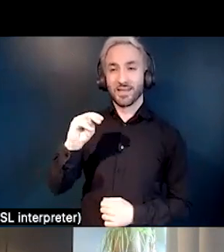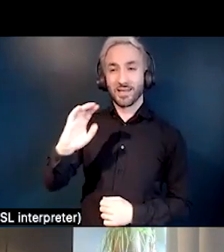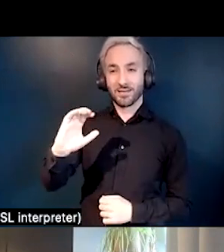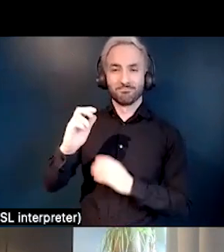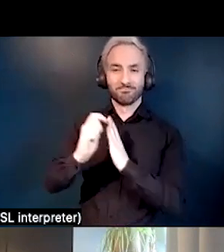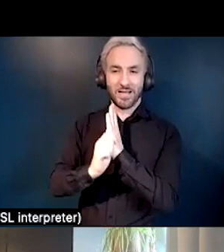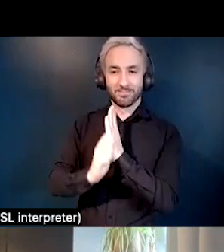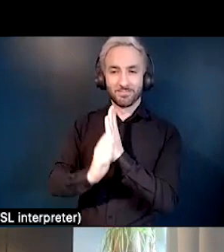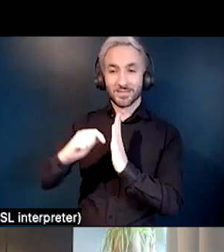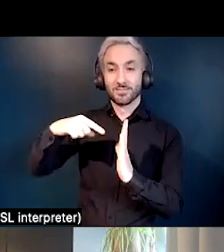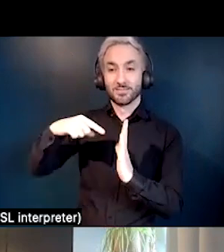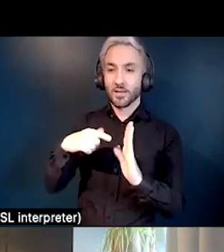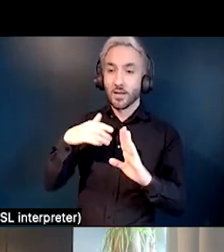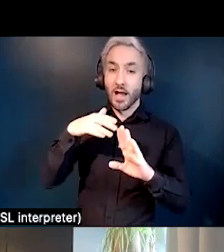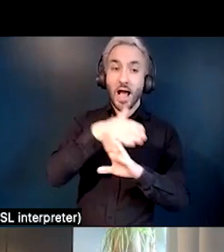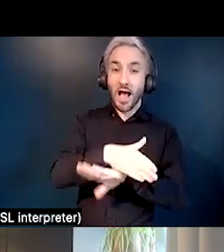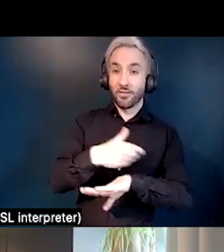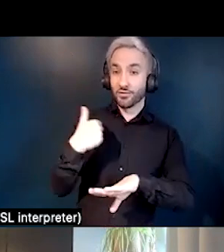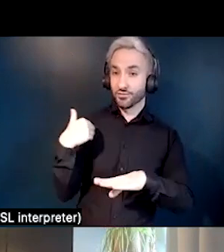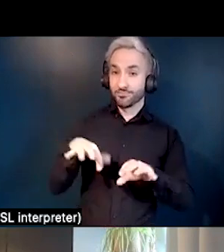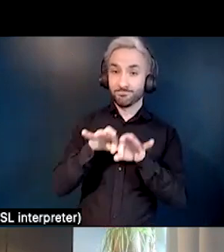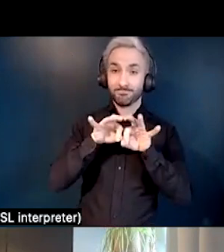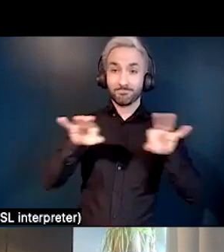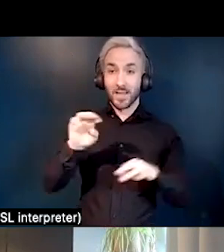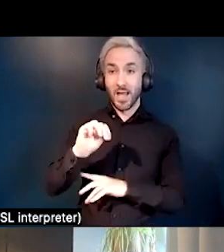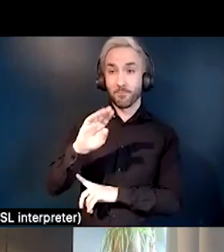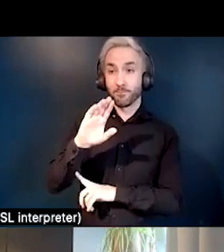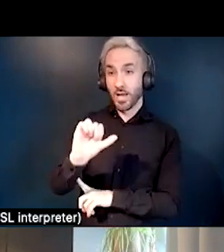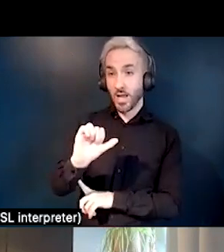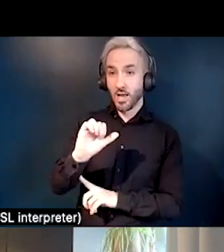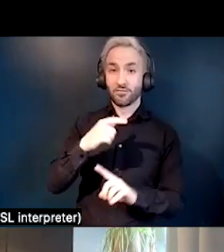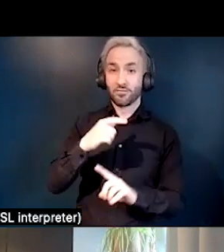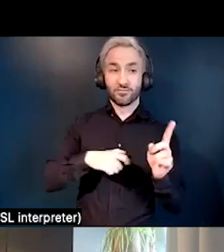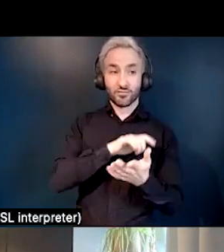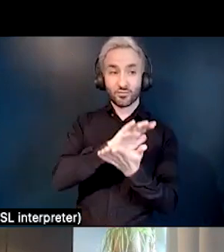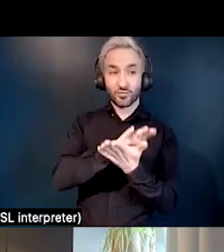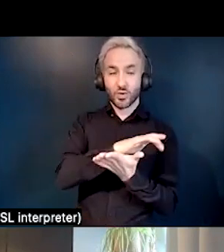after earning an MBA from Harvard Business School. He also holds an AB in chemistry from